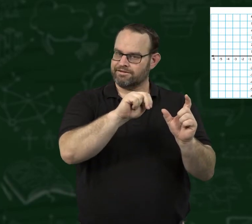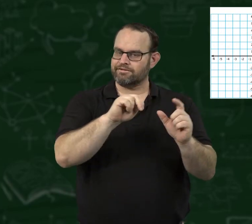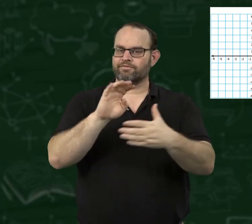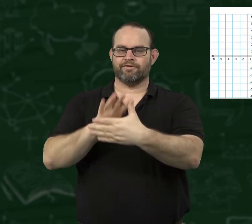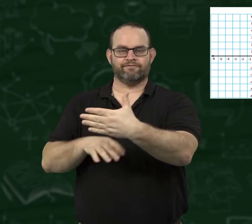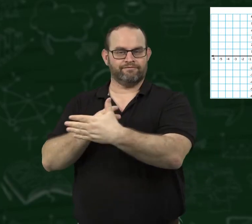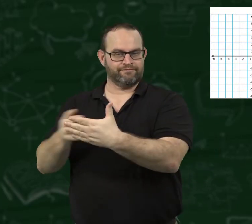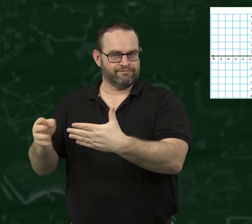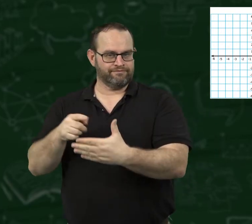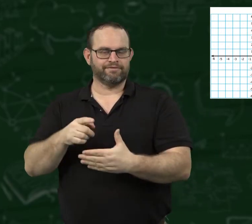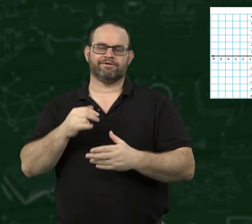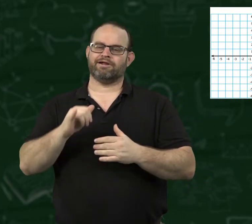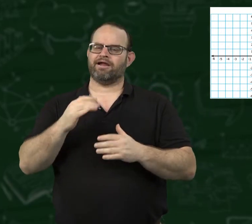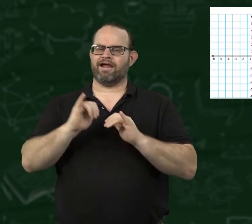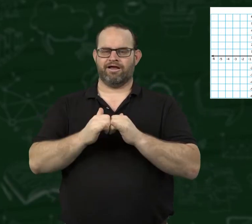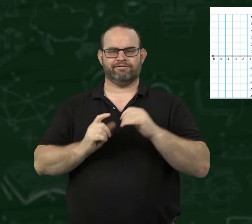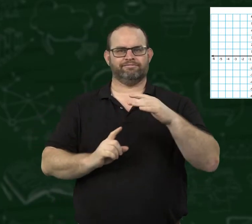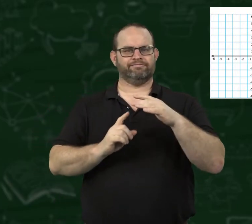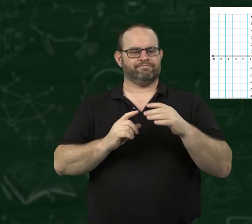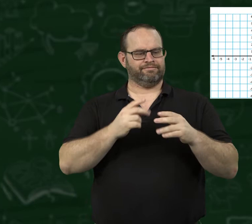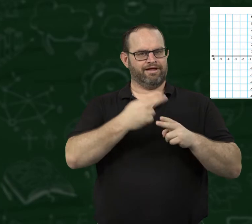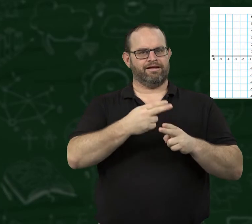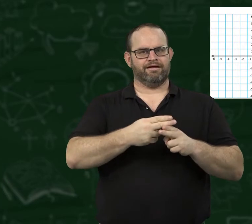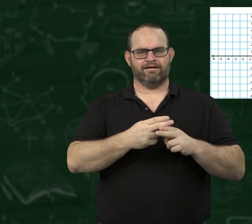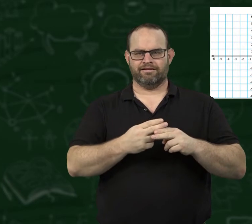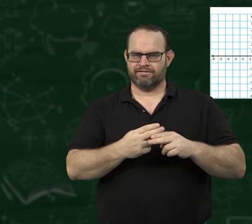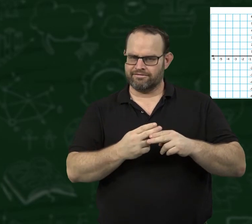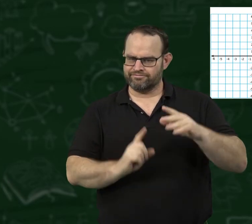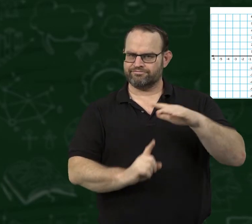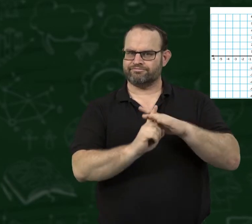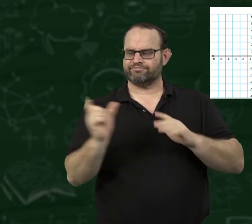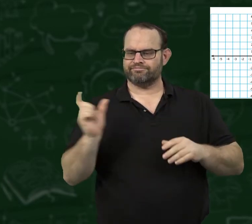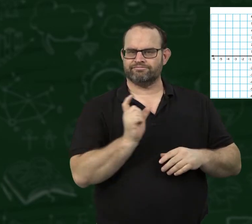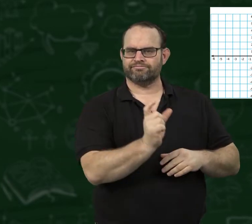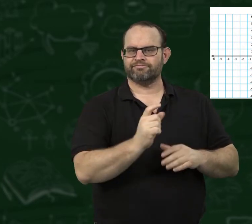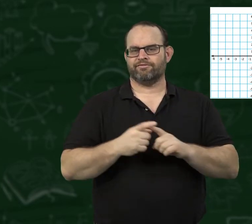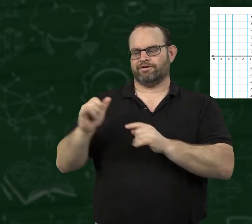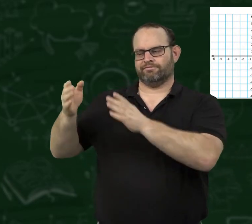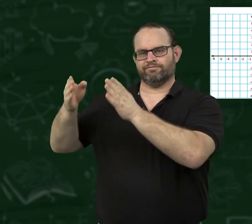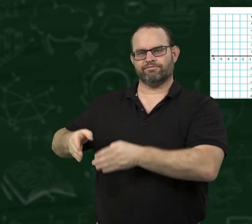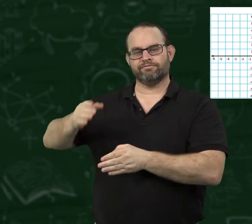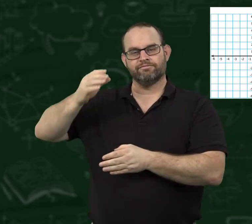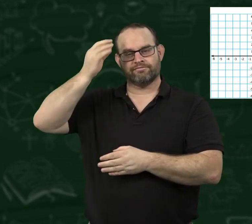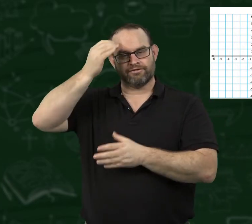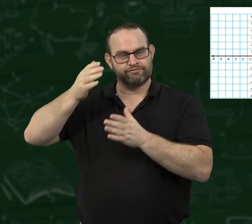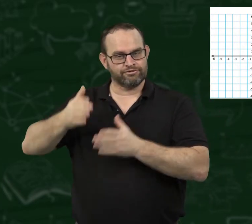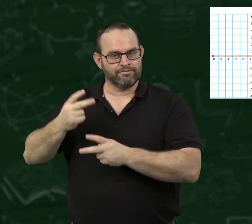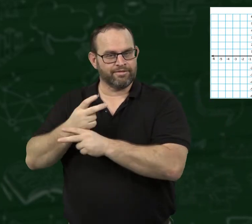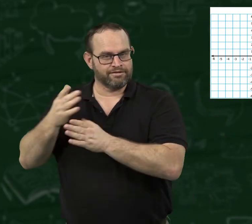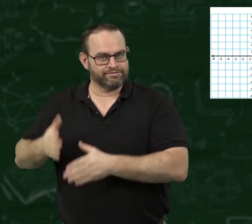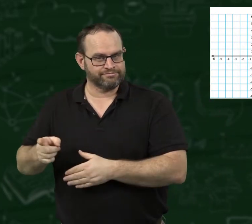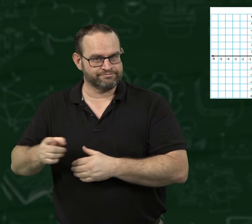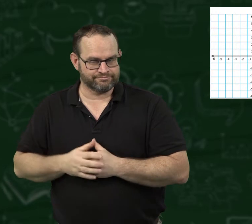Cartesian plane was named after the philosopher and mathematician, René Descartes.